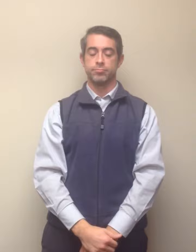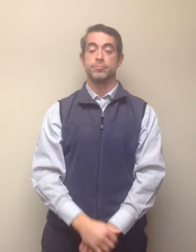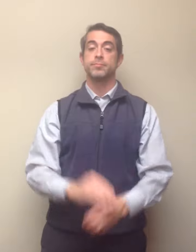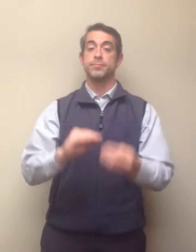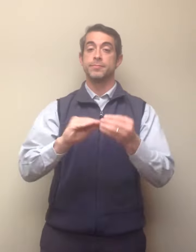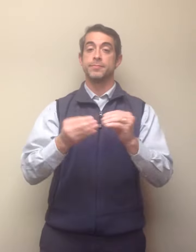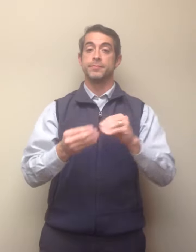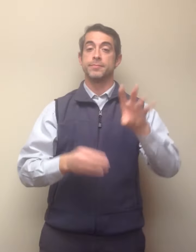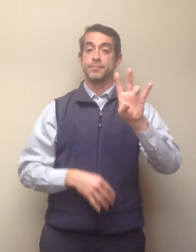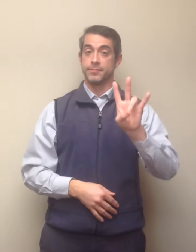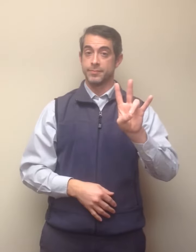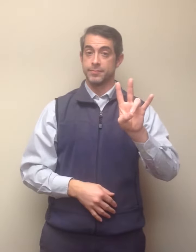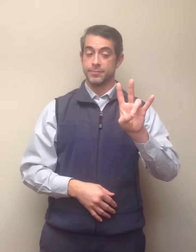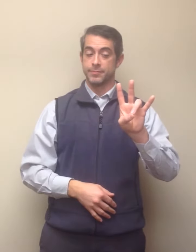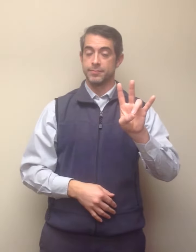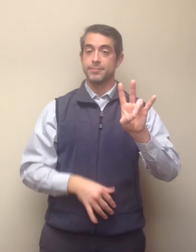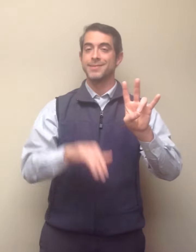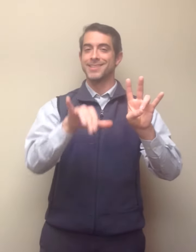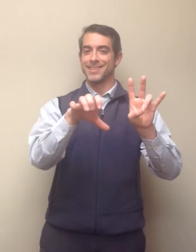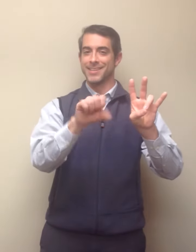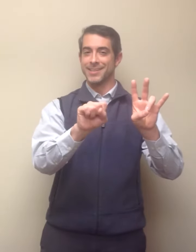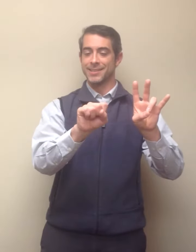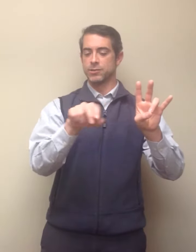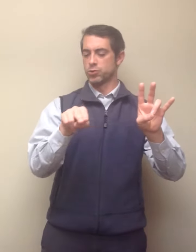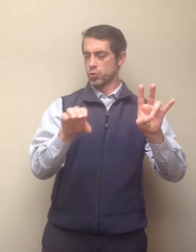Question number 7 is a "Yes" or No."